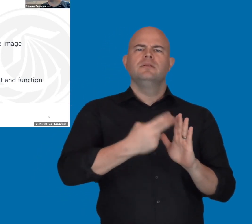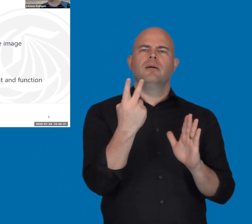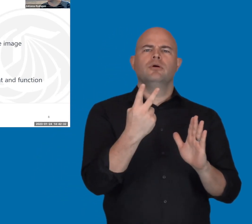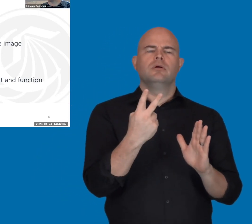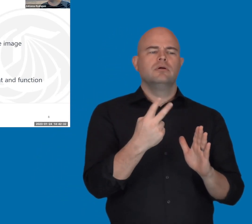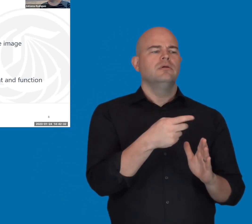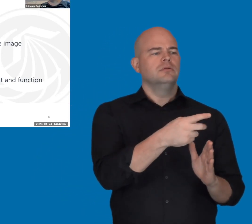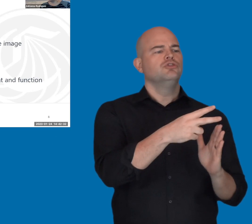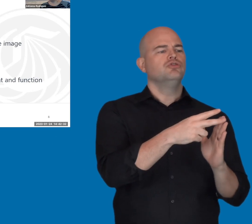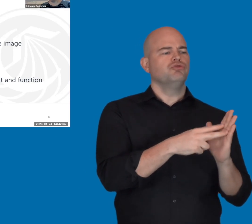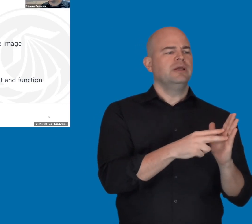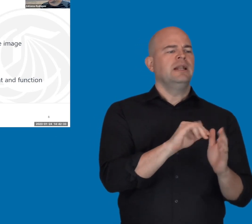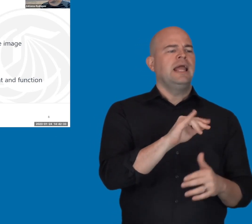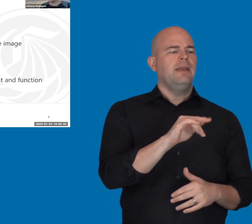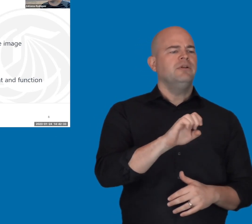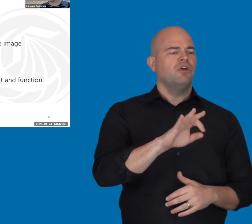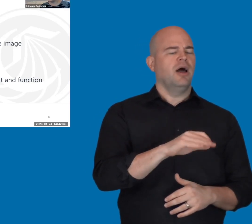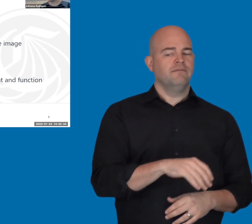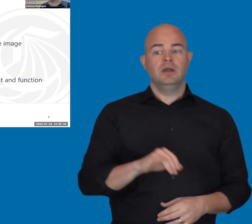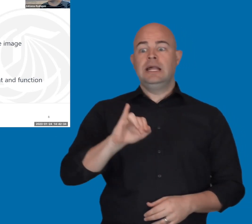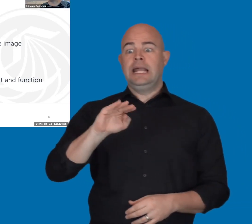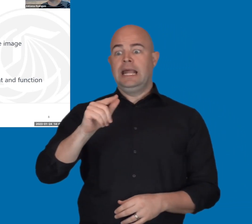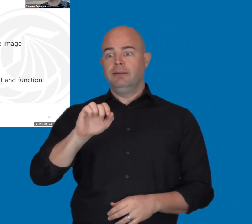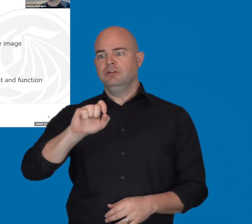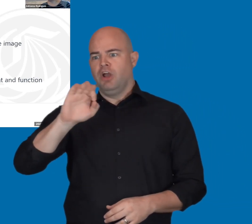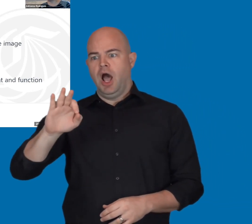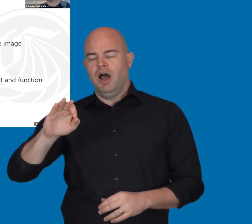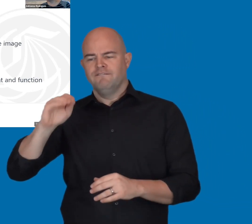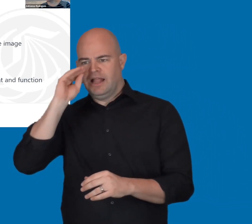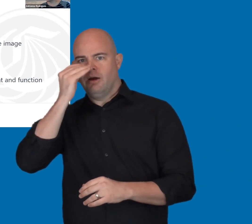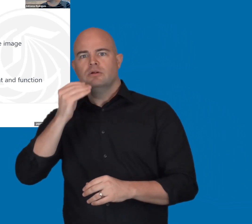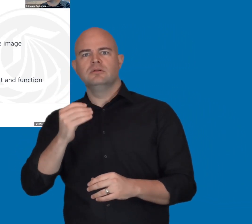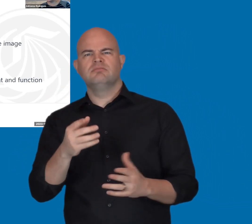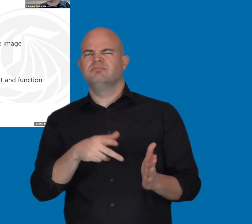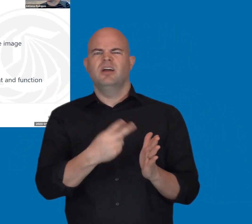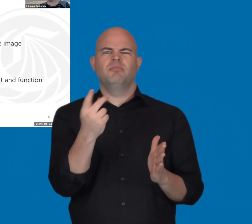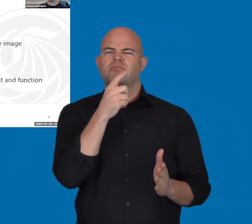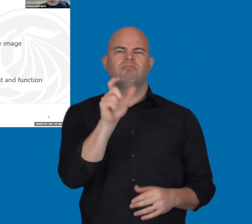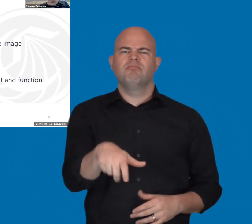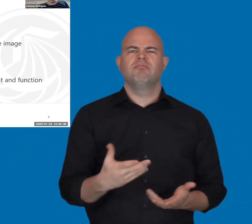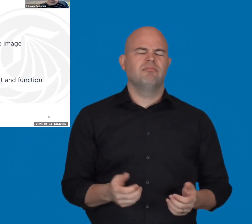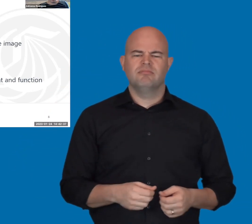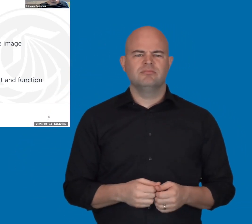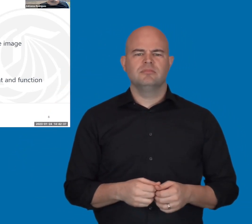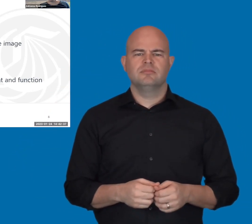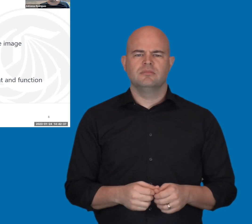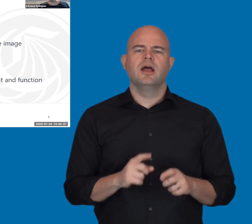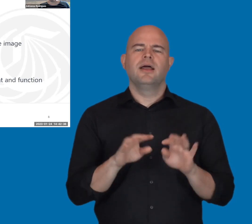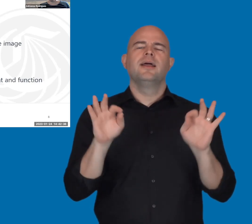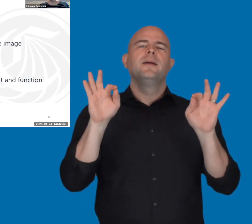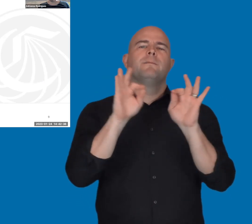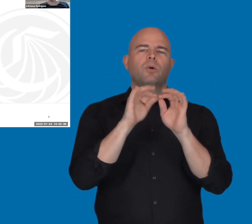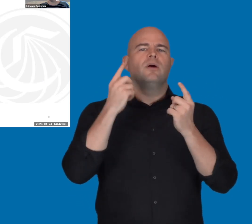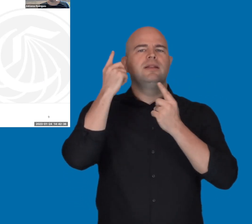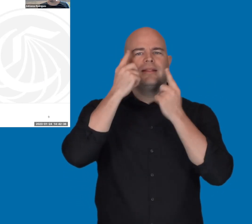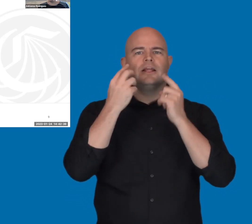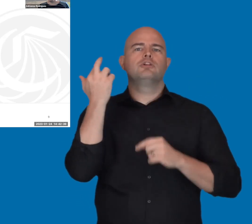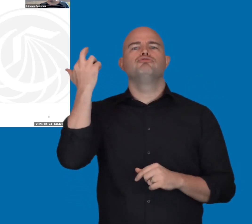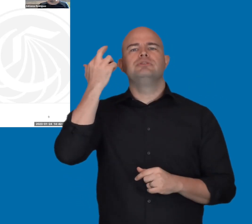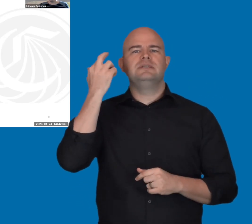And then when creating alt-text, it is important to consider content and function.